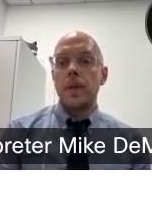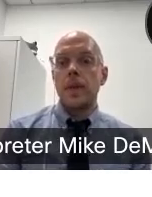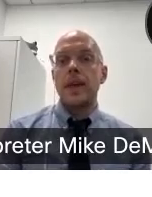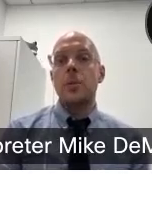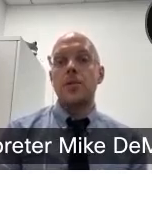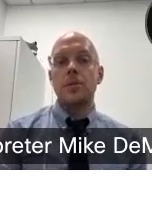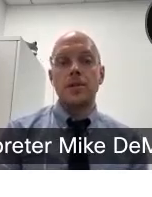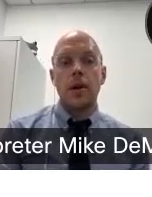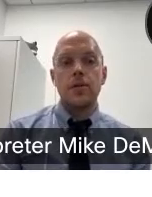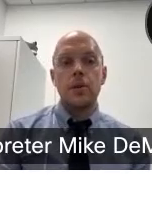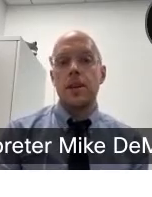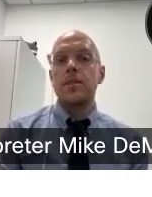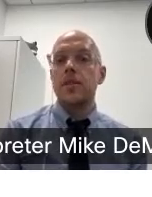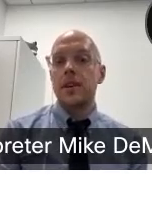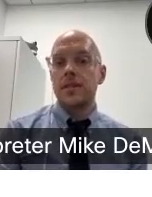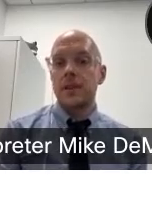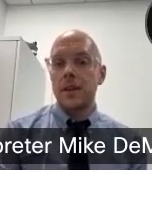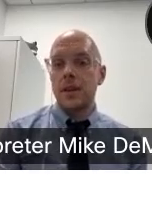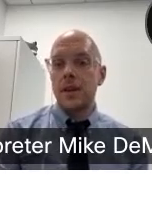The captions must also be synchronous,